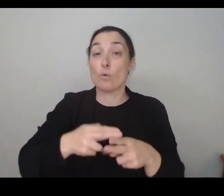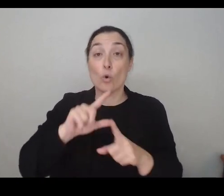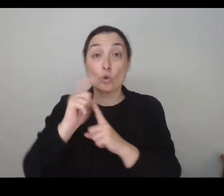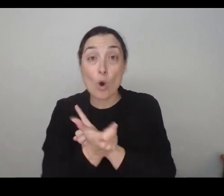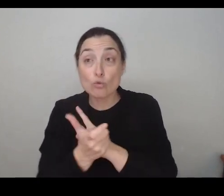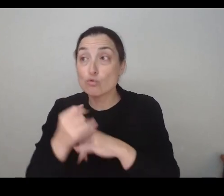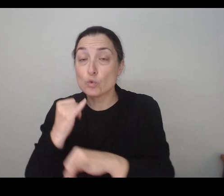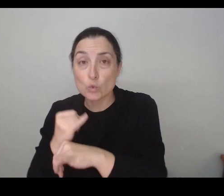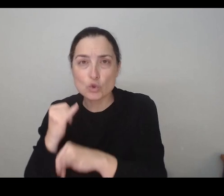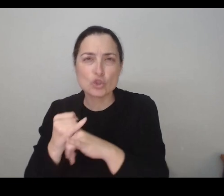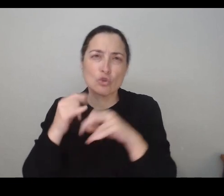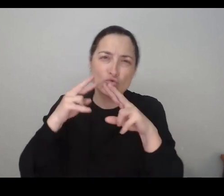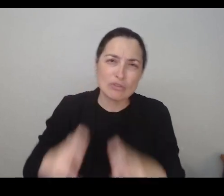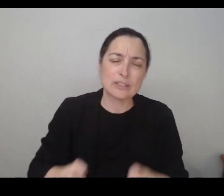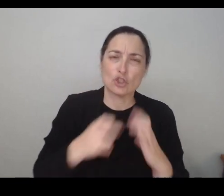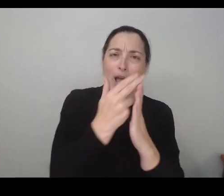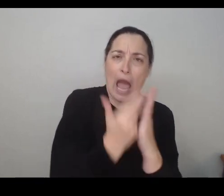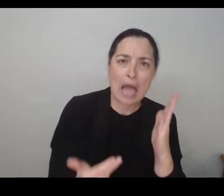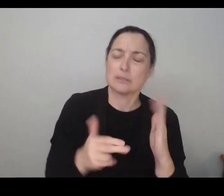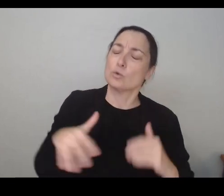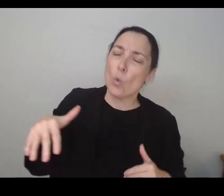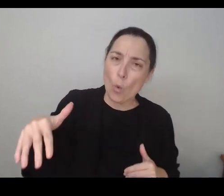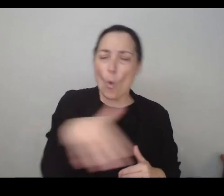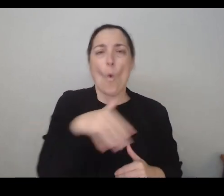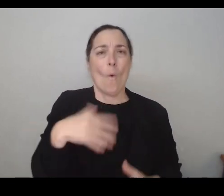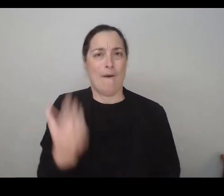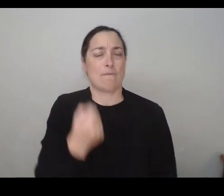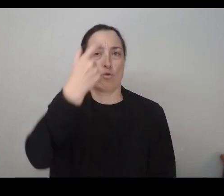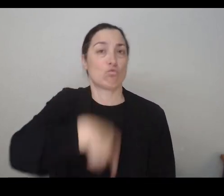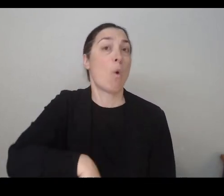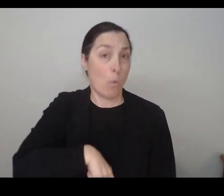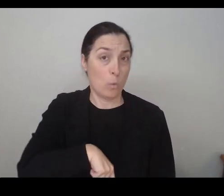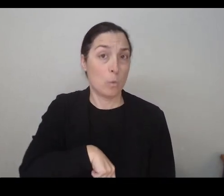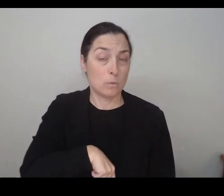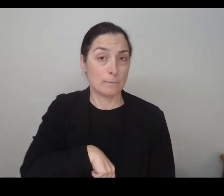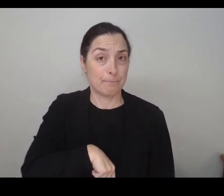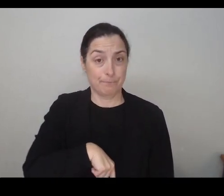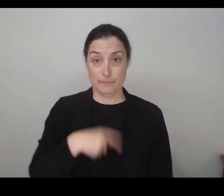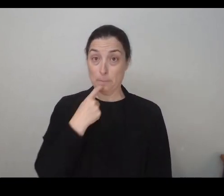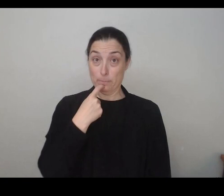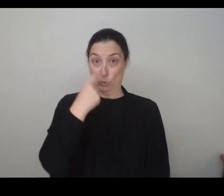we all have a role to play. At a time when the museum needs to question the role